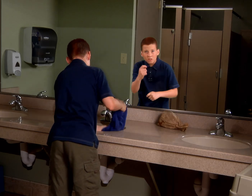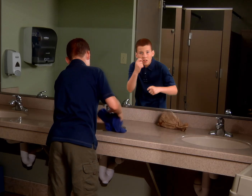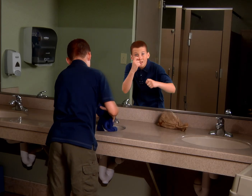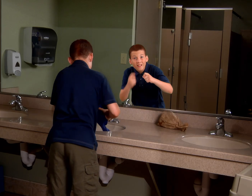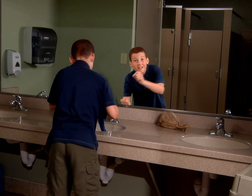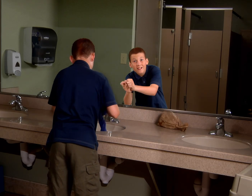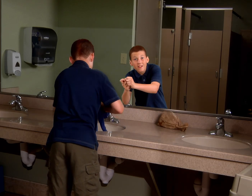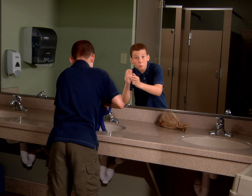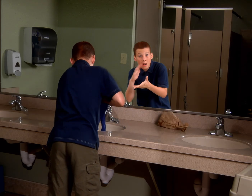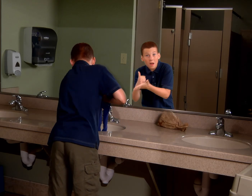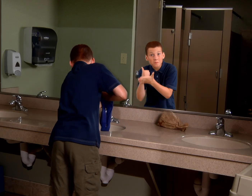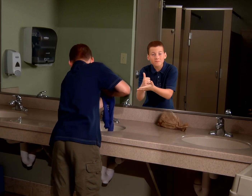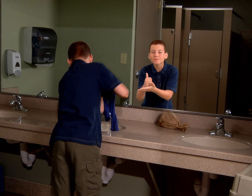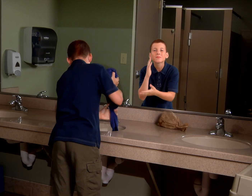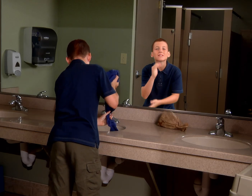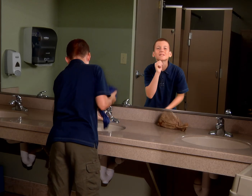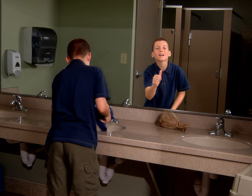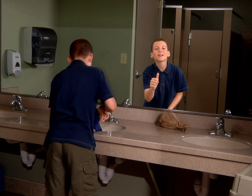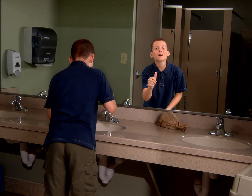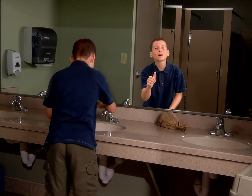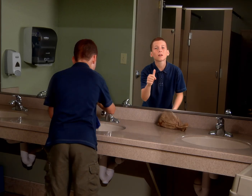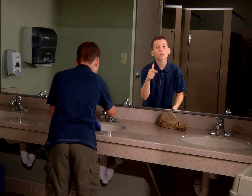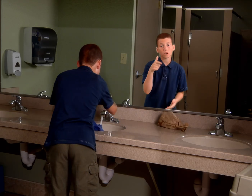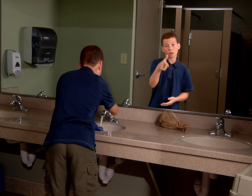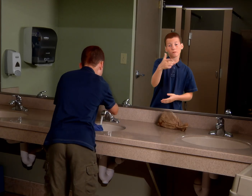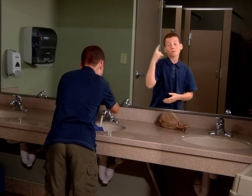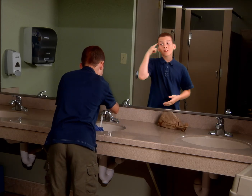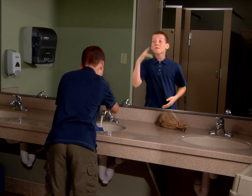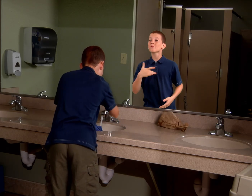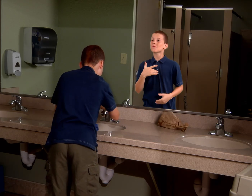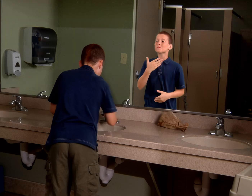REVENGE WON'T HELP, THROW THOSE FEELINGS AWAY;